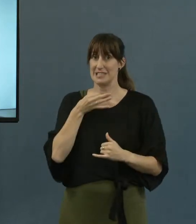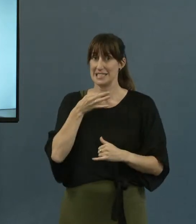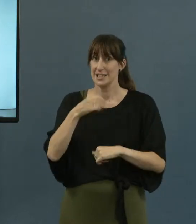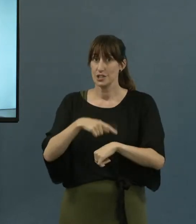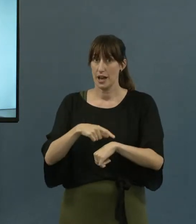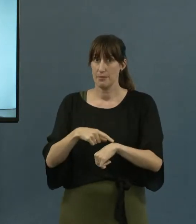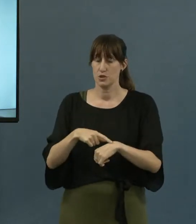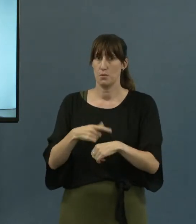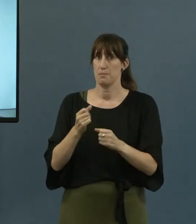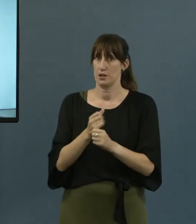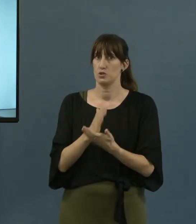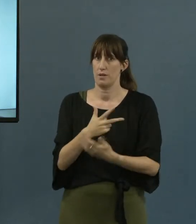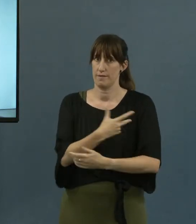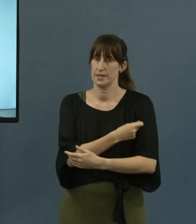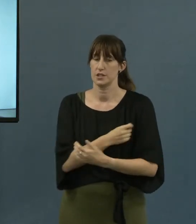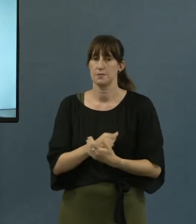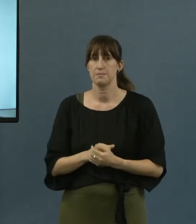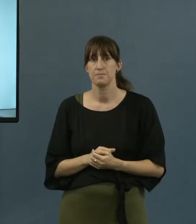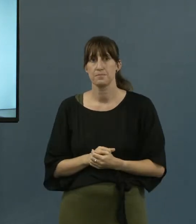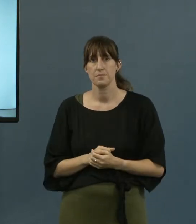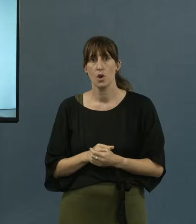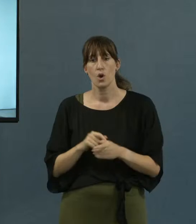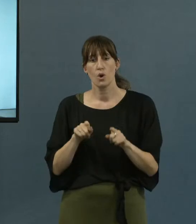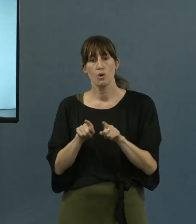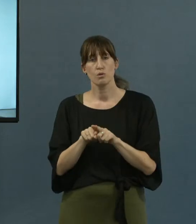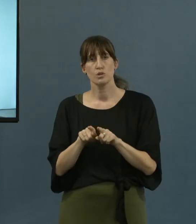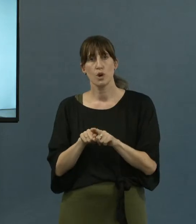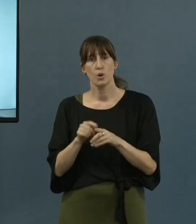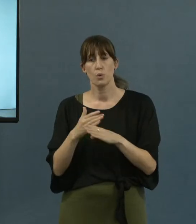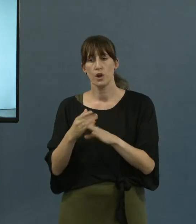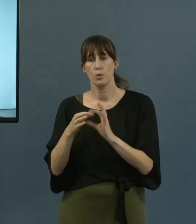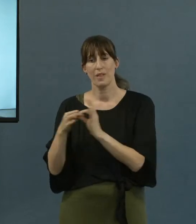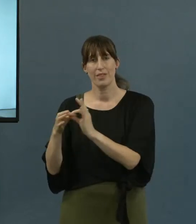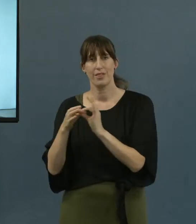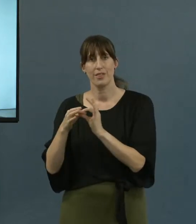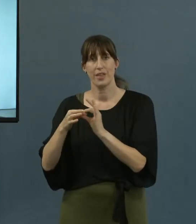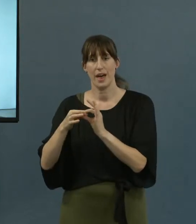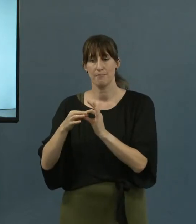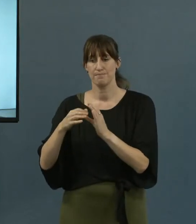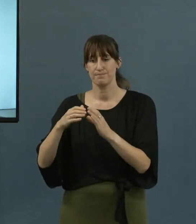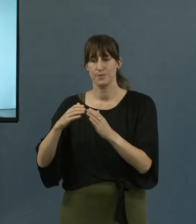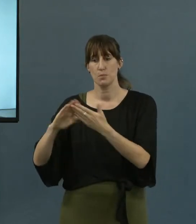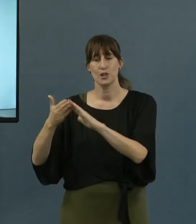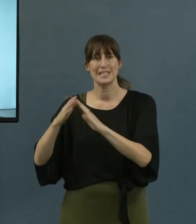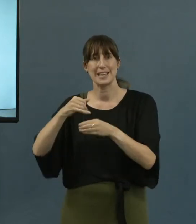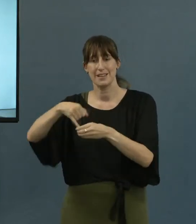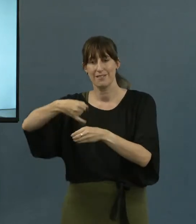particularly with community pharmacy, to ensure that